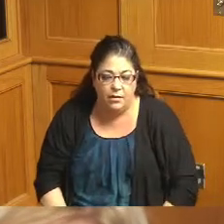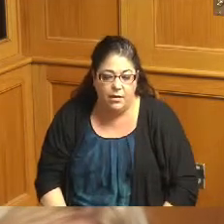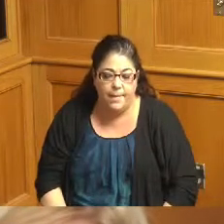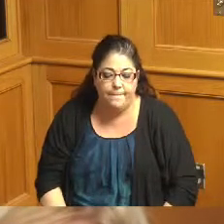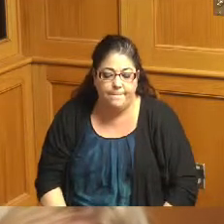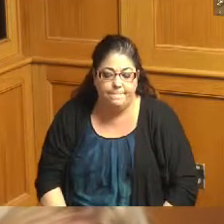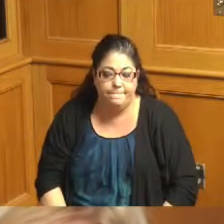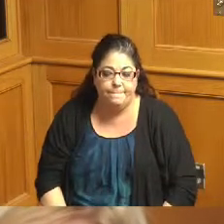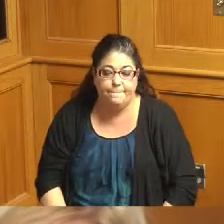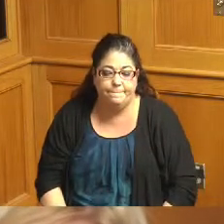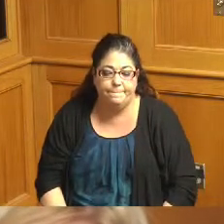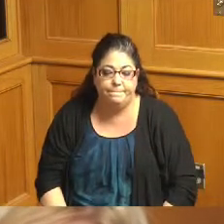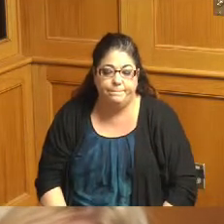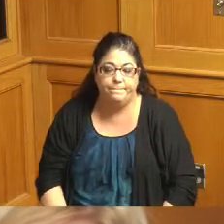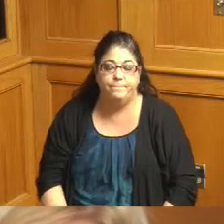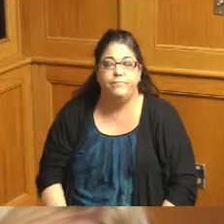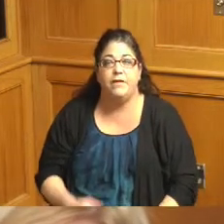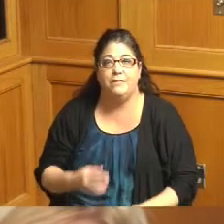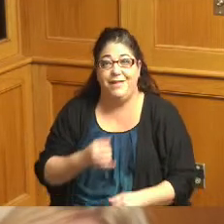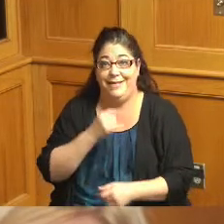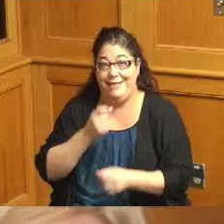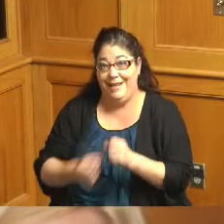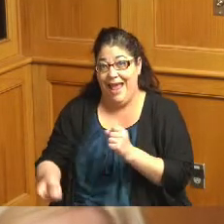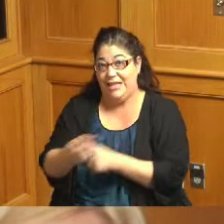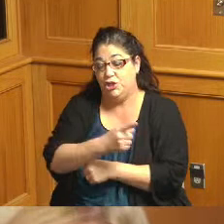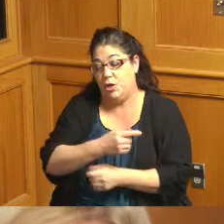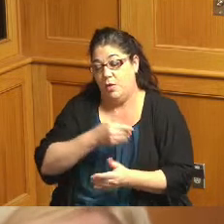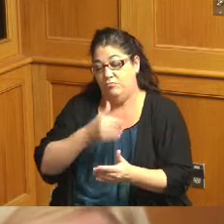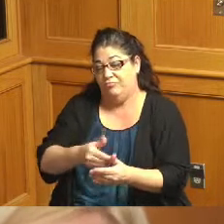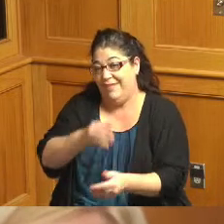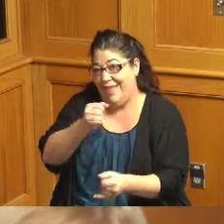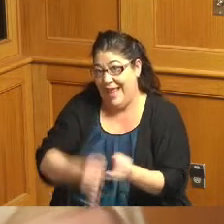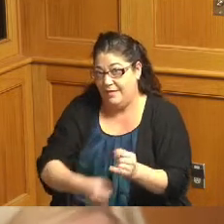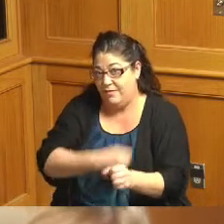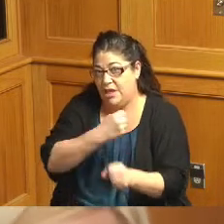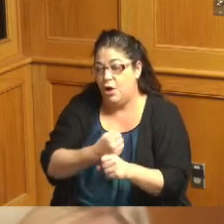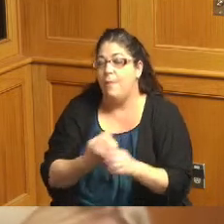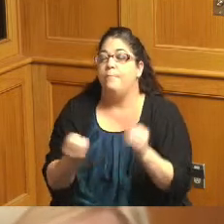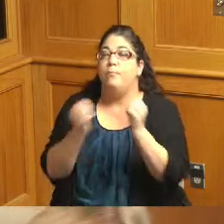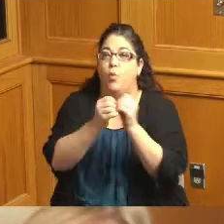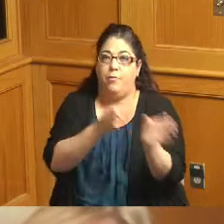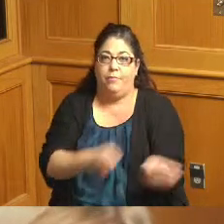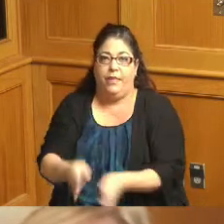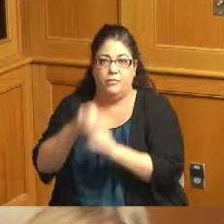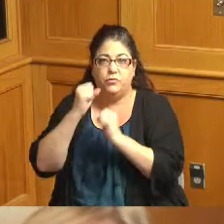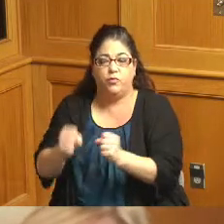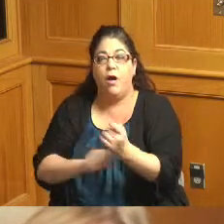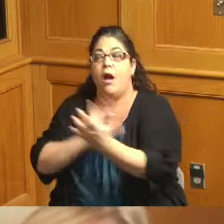year we have planned to do more Outreach into the community so there are there are big touch points